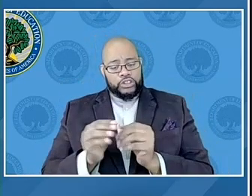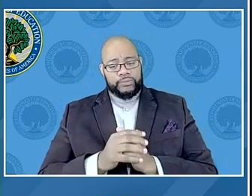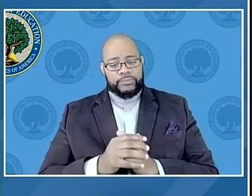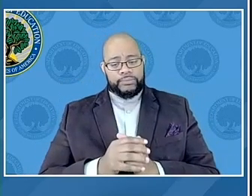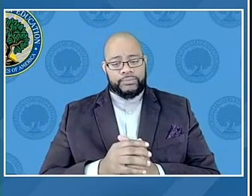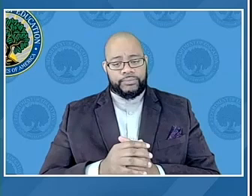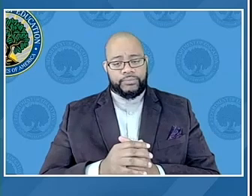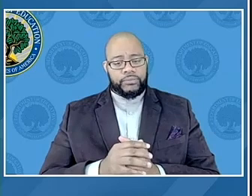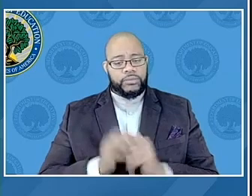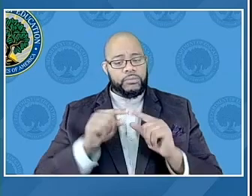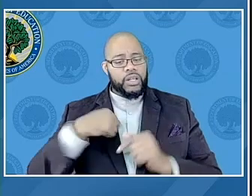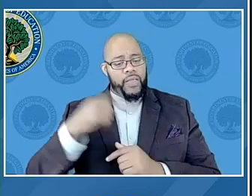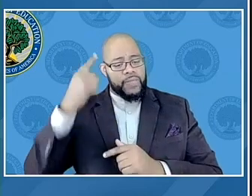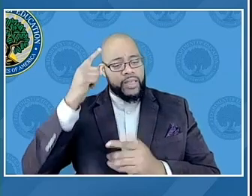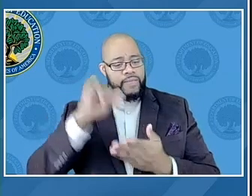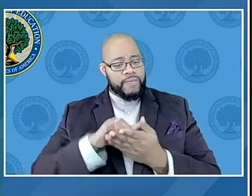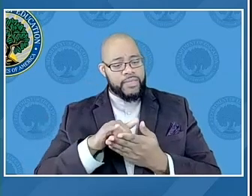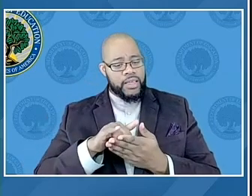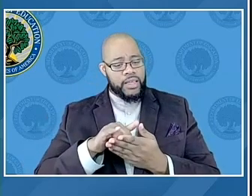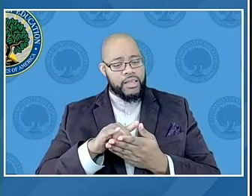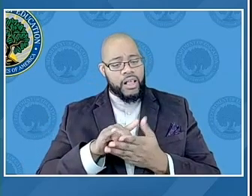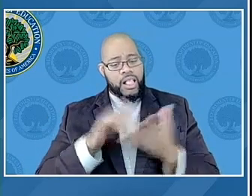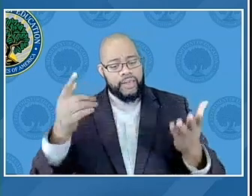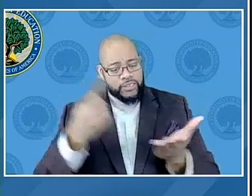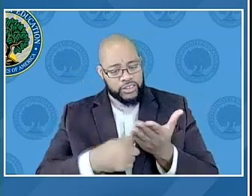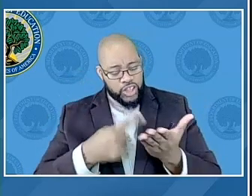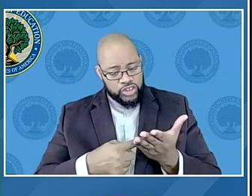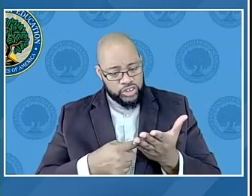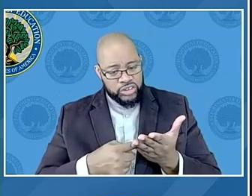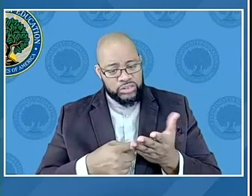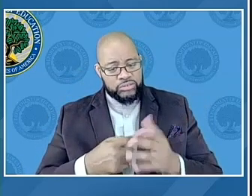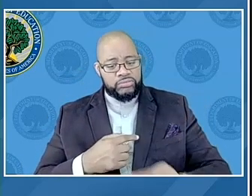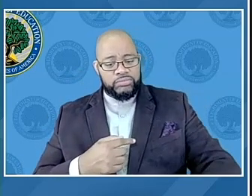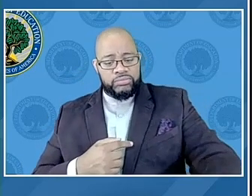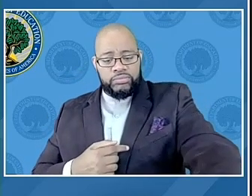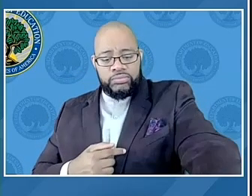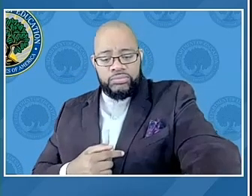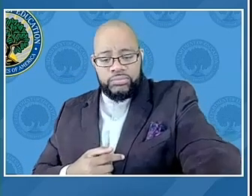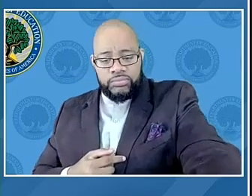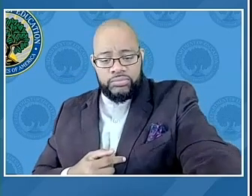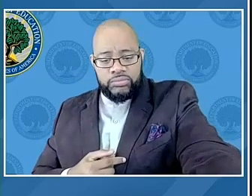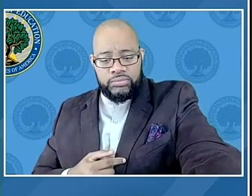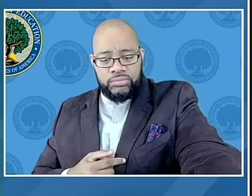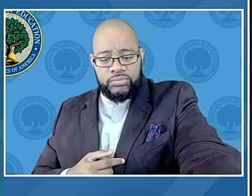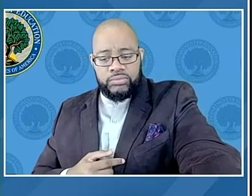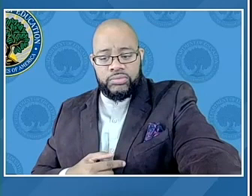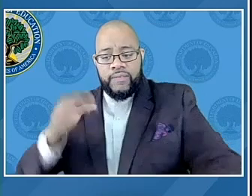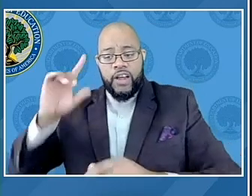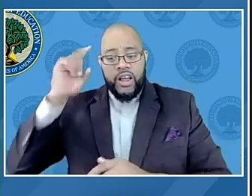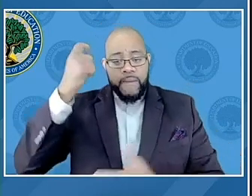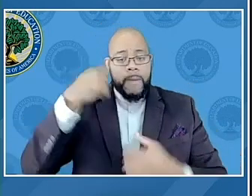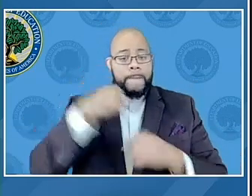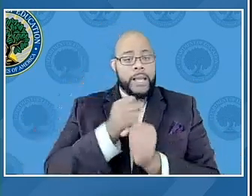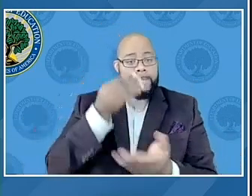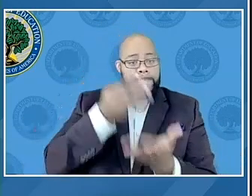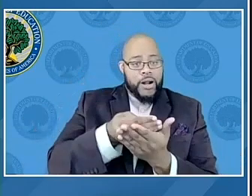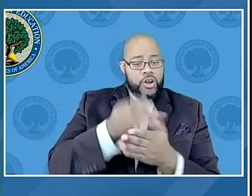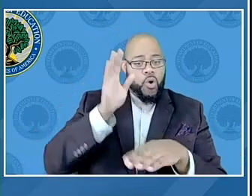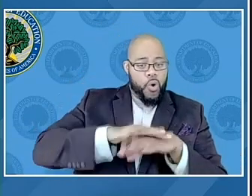there's been a lot of discussion about sort of, you know, whether the Government makes money on these loans or not.